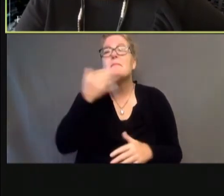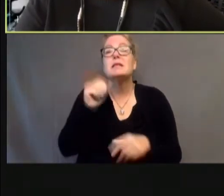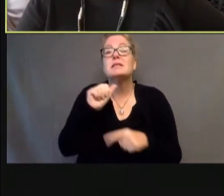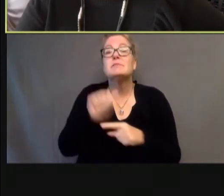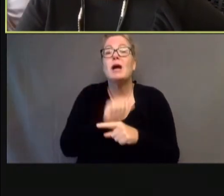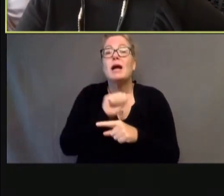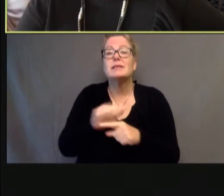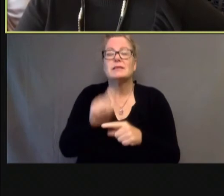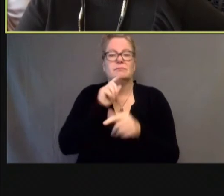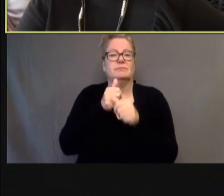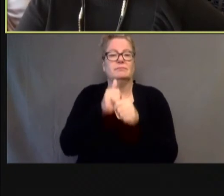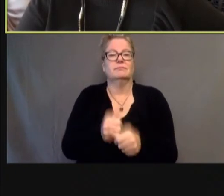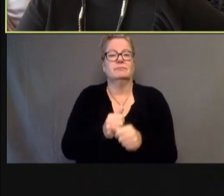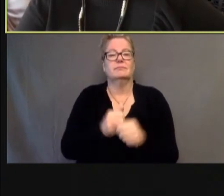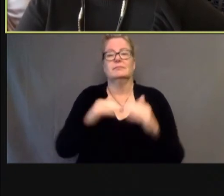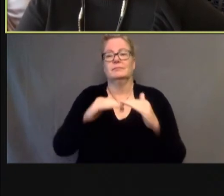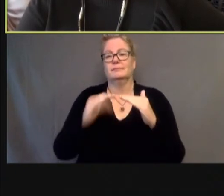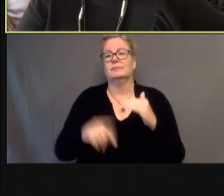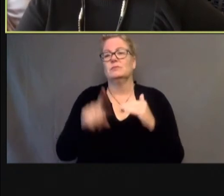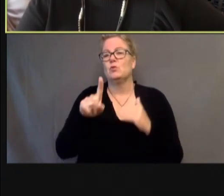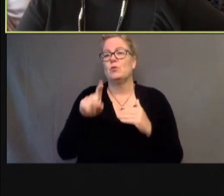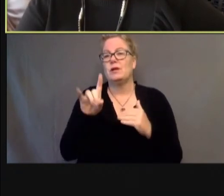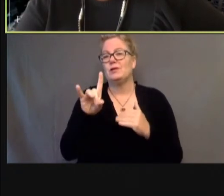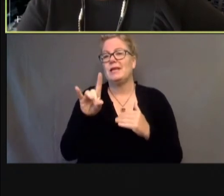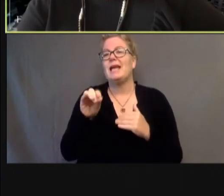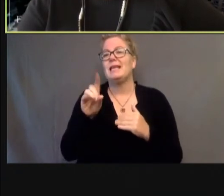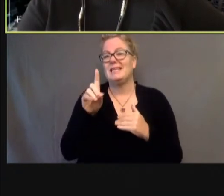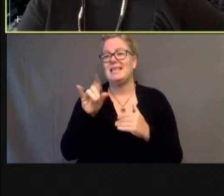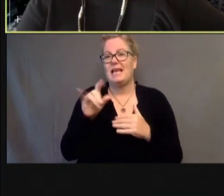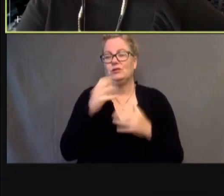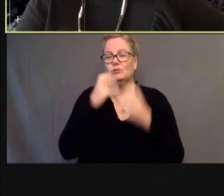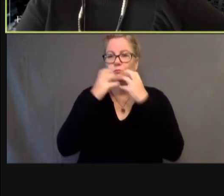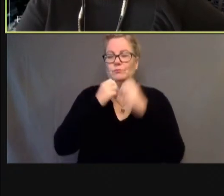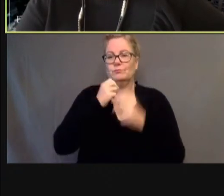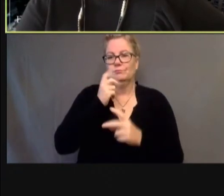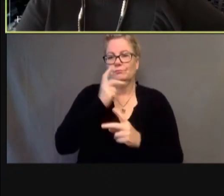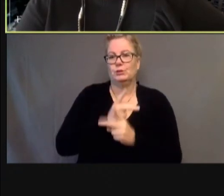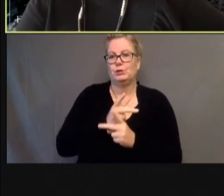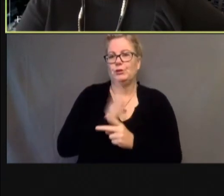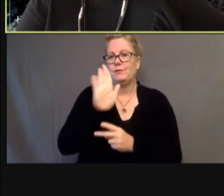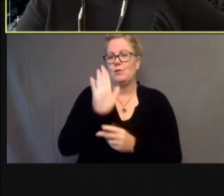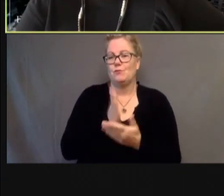act of discrimination to make sure you're preserving your rights. Unfortunately, while